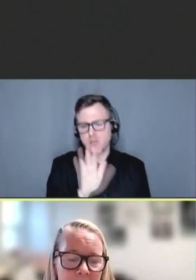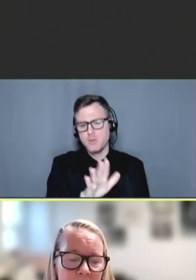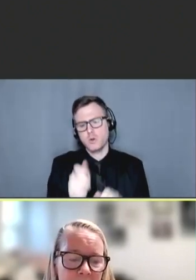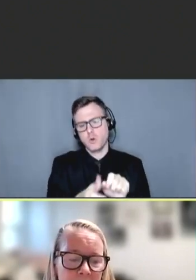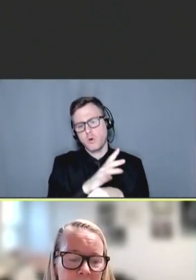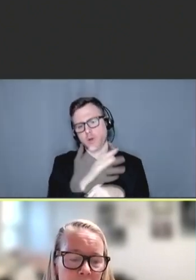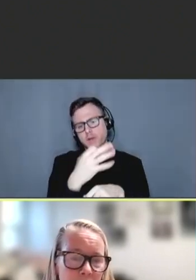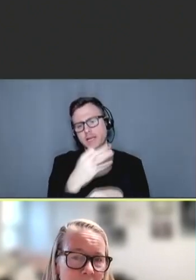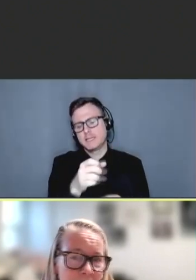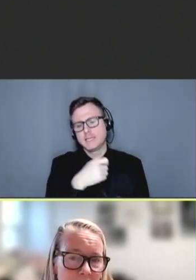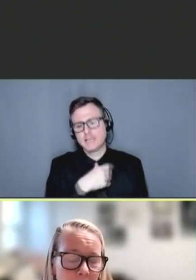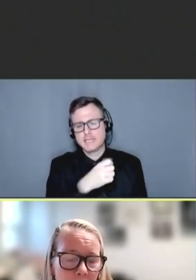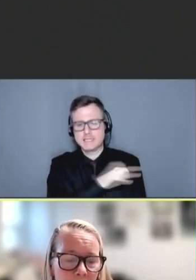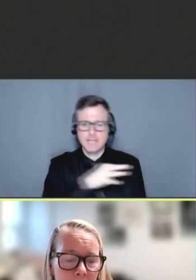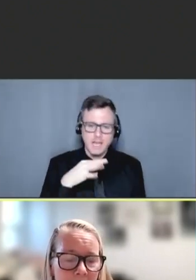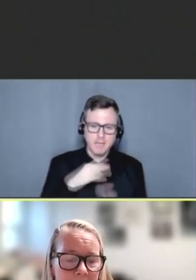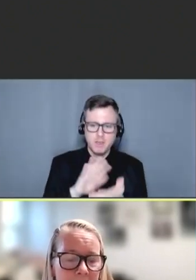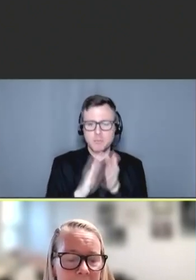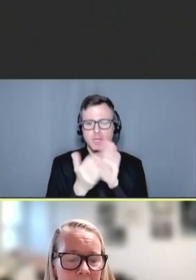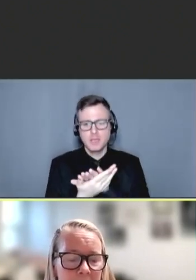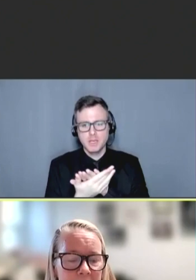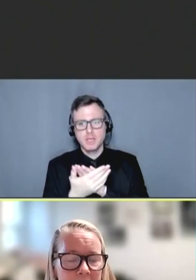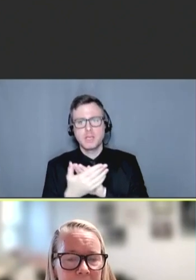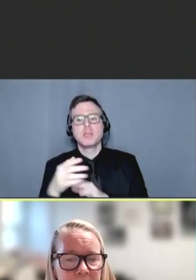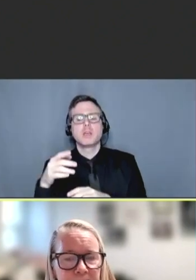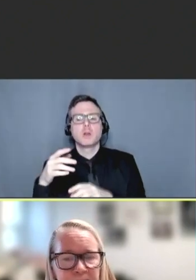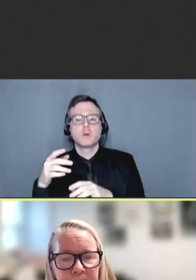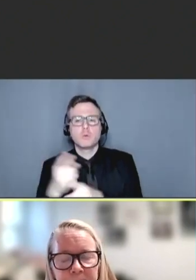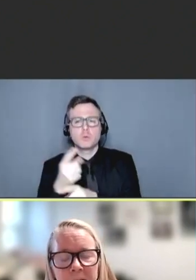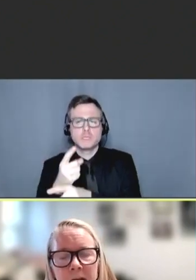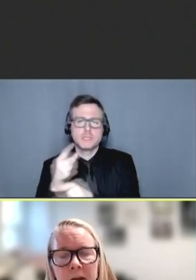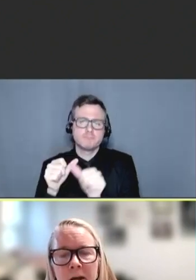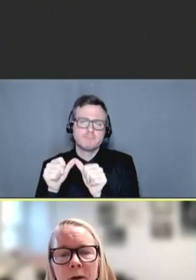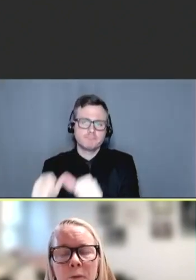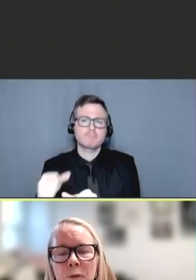staffing into routine adult programmatic activities.